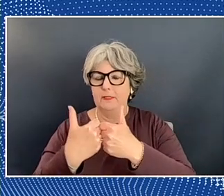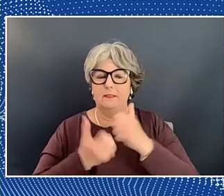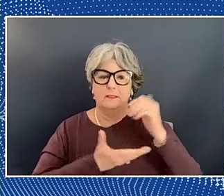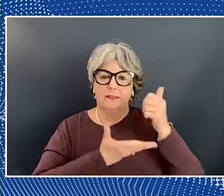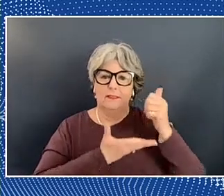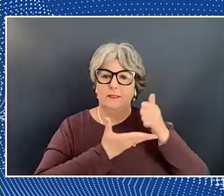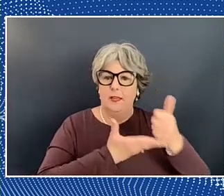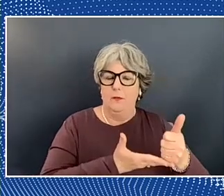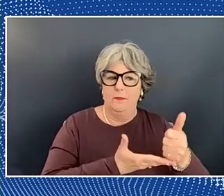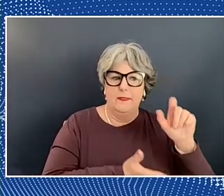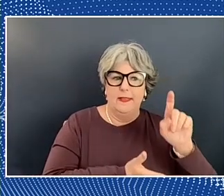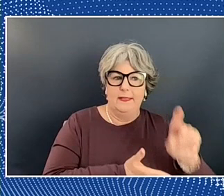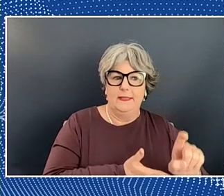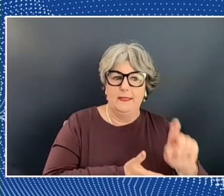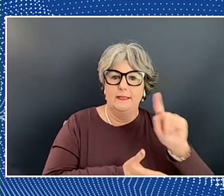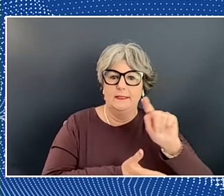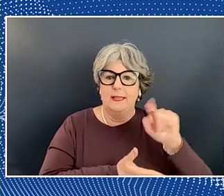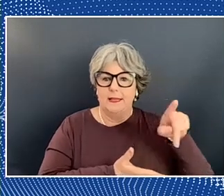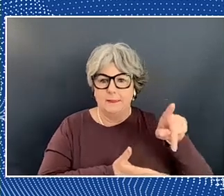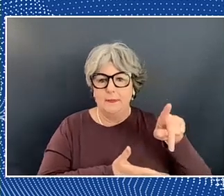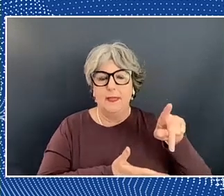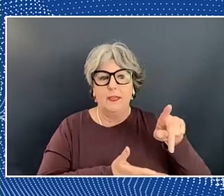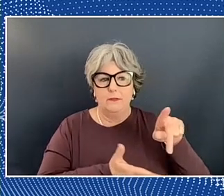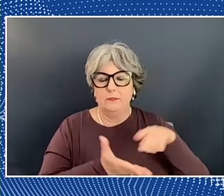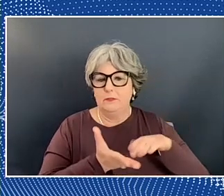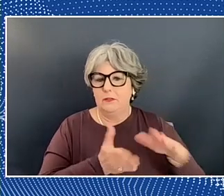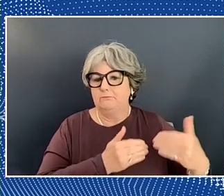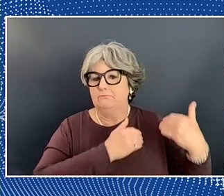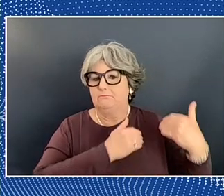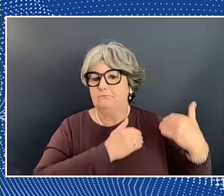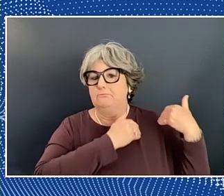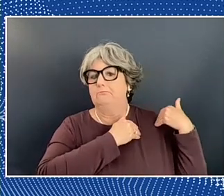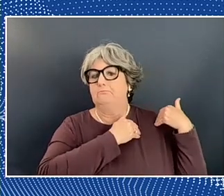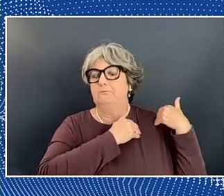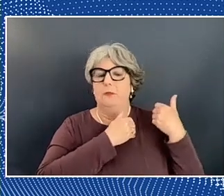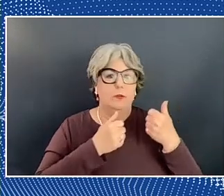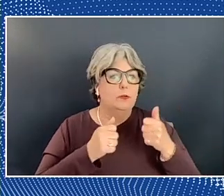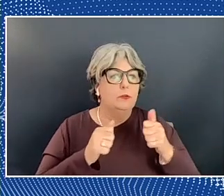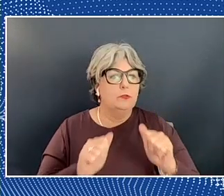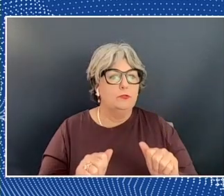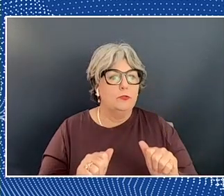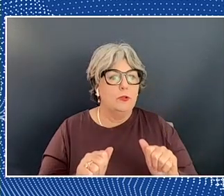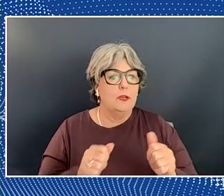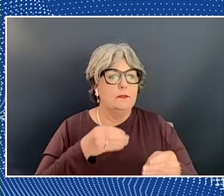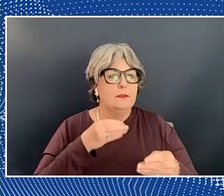that taxpayers are spared the burden of trying- you know, the expenses that go out to collect the debts that shouldn't be